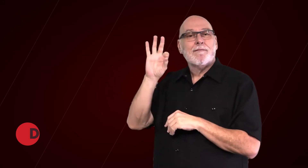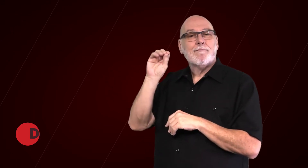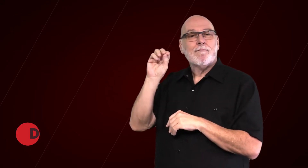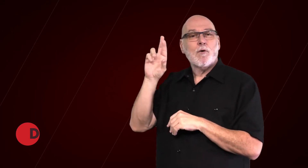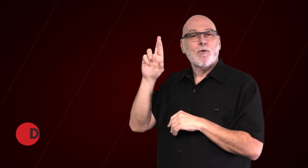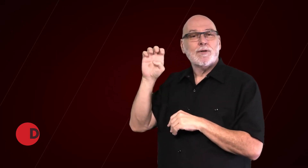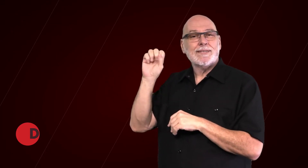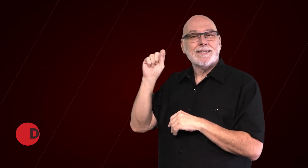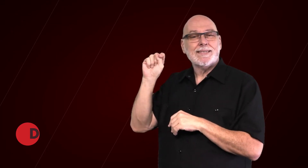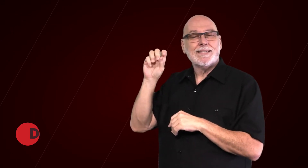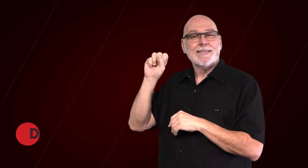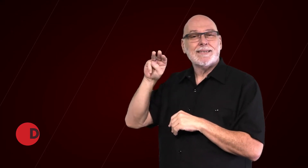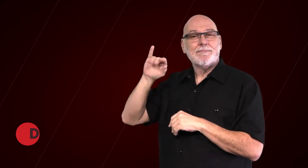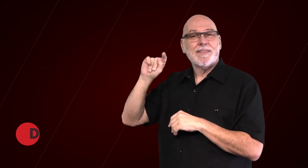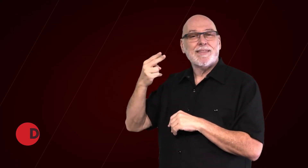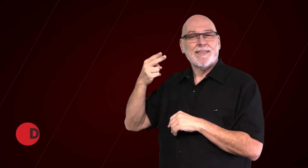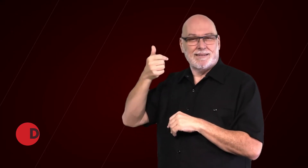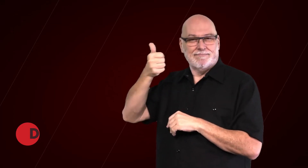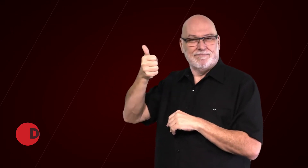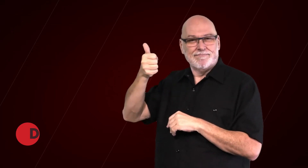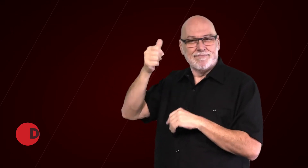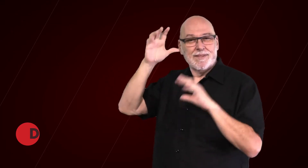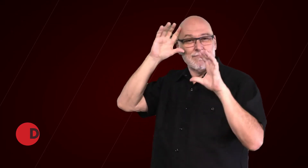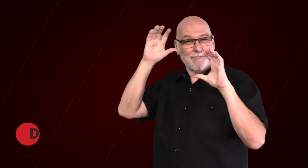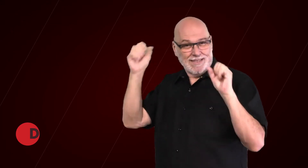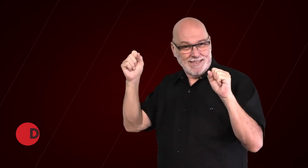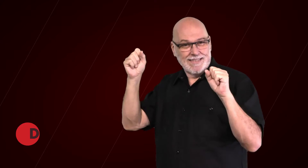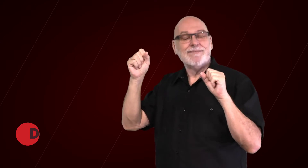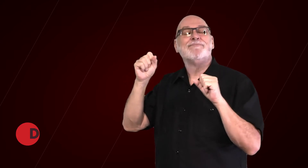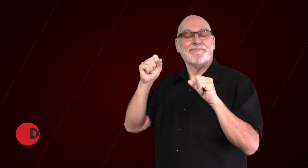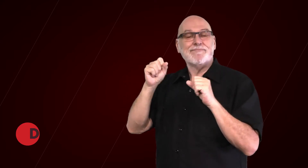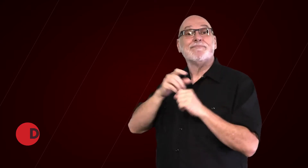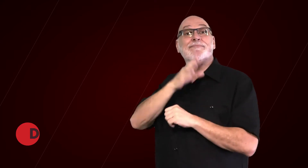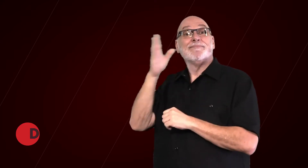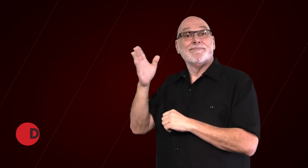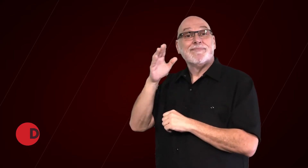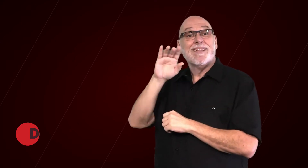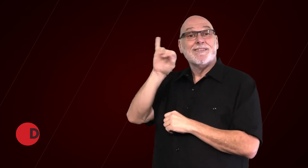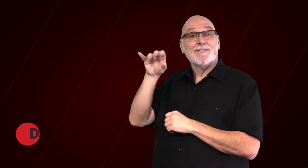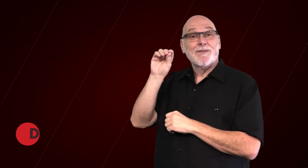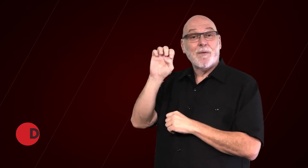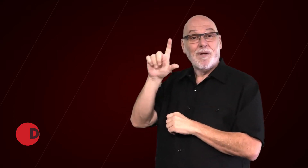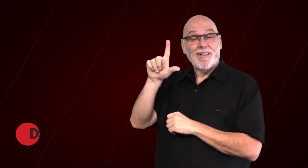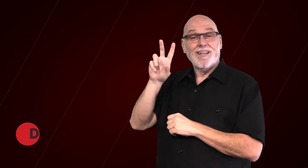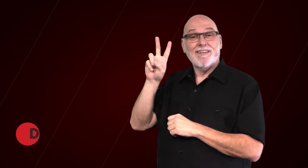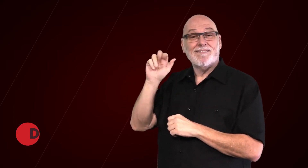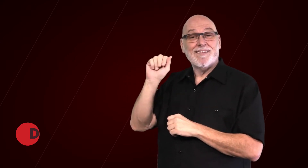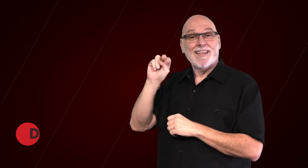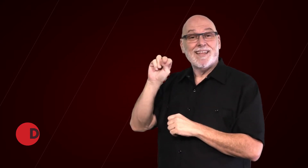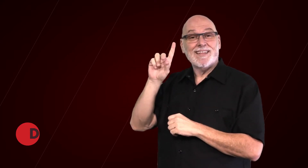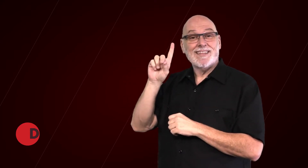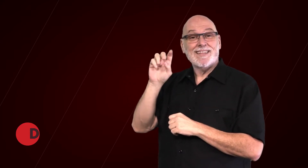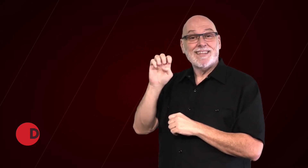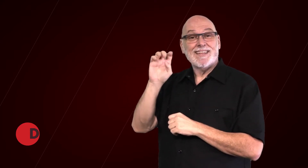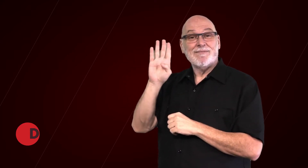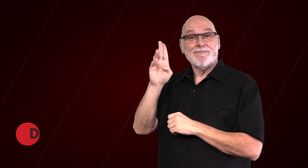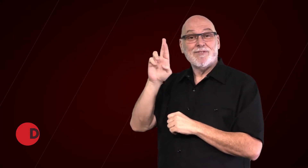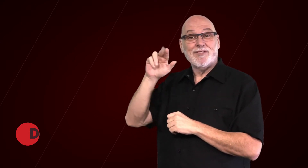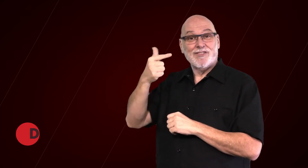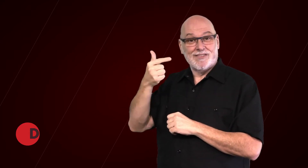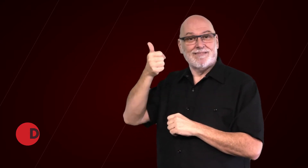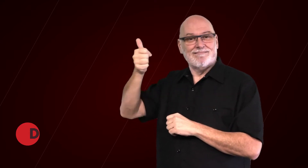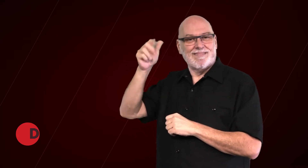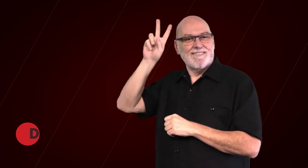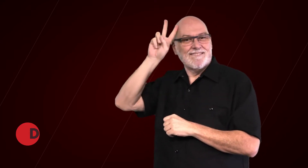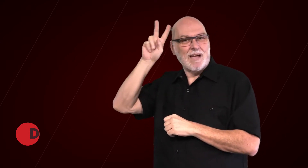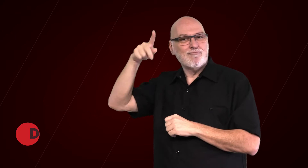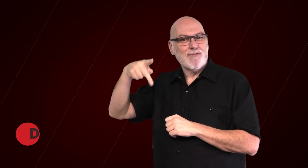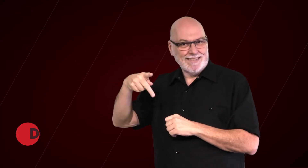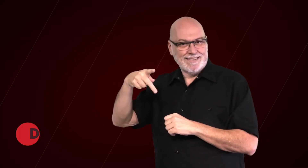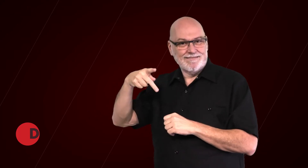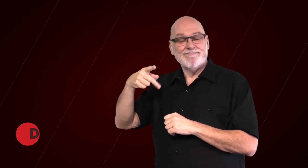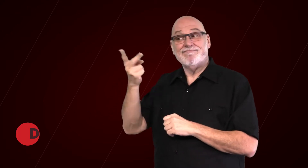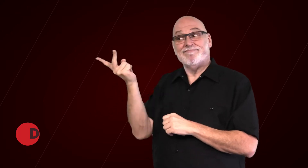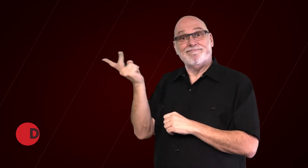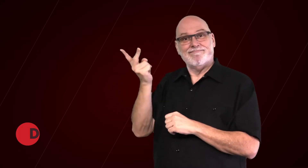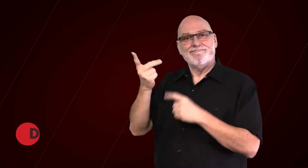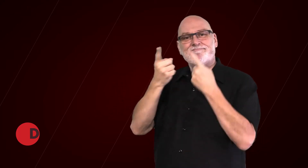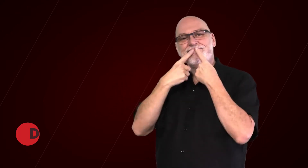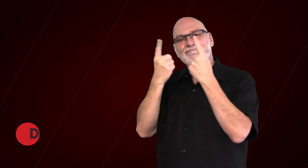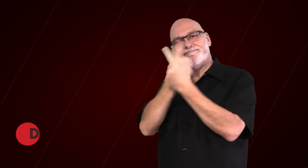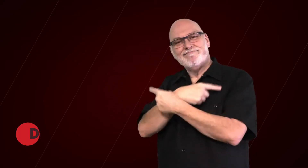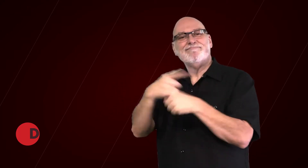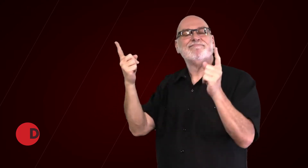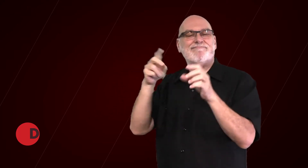Forrest Smith, president and Joel Vandeburg, vice-president had announced